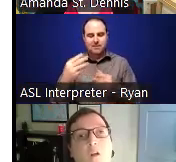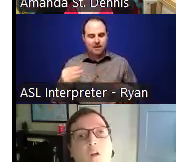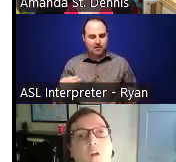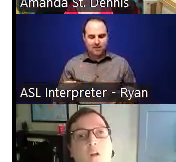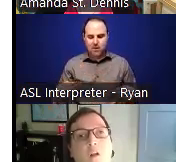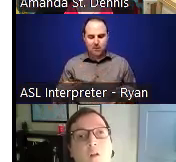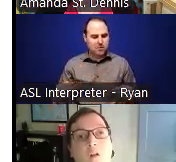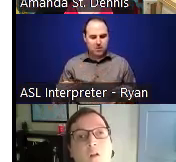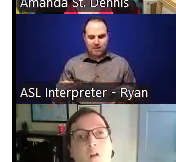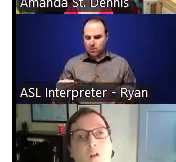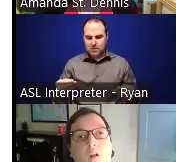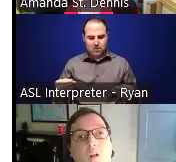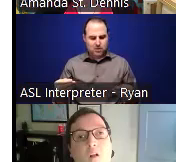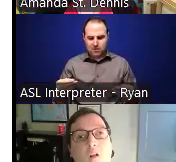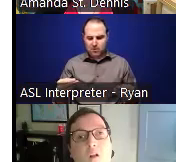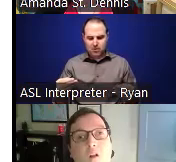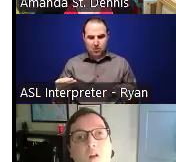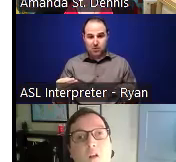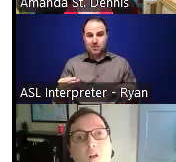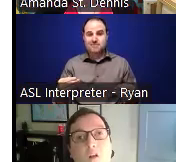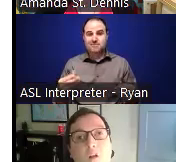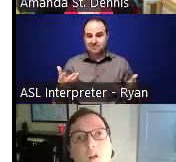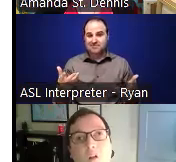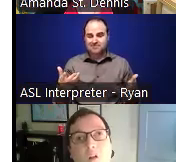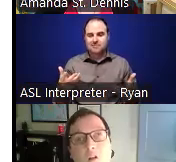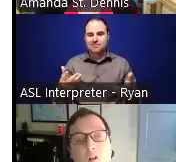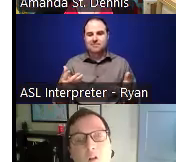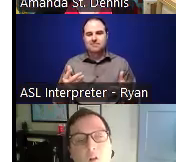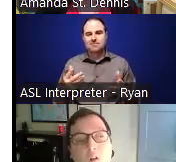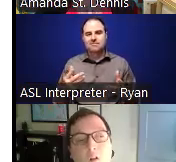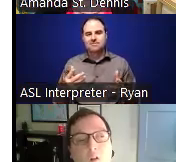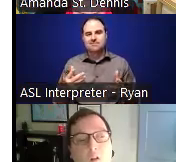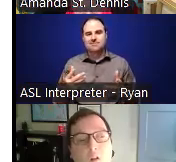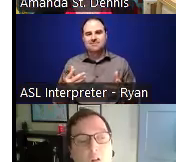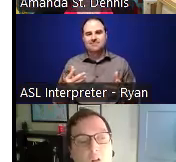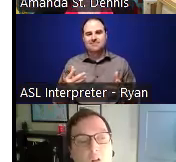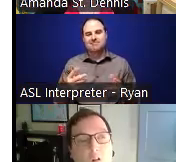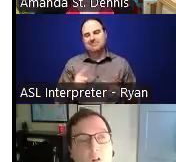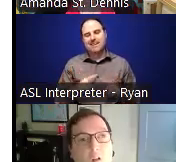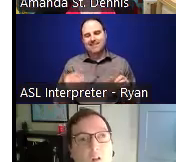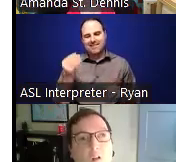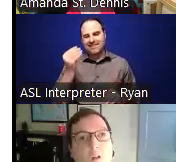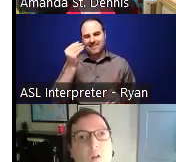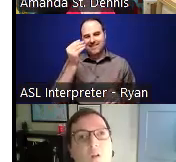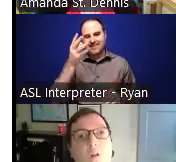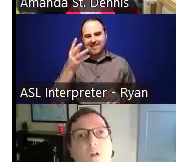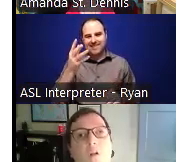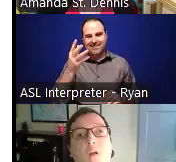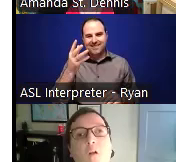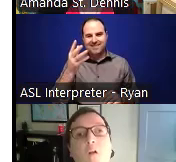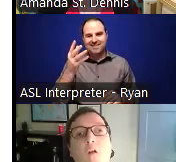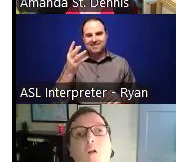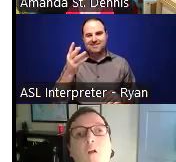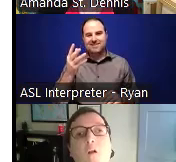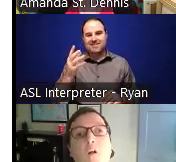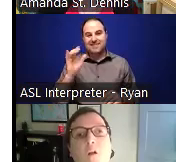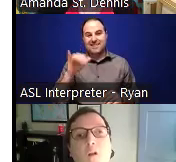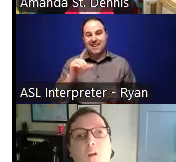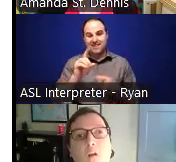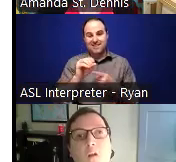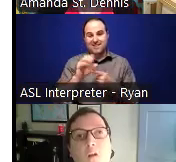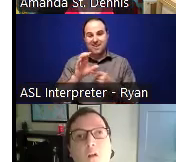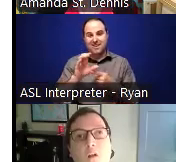so it wasn't quite worth the mental and physical effort of coding everything. So she would read it